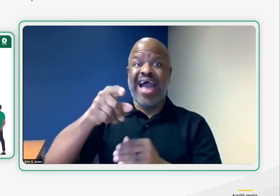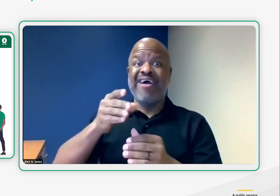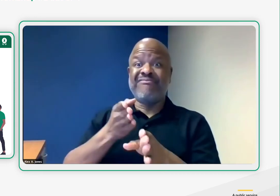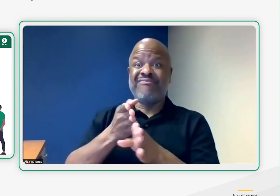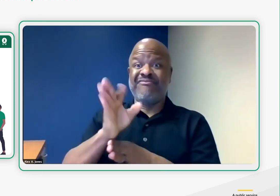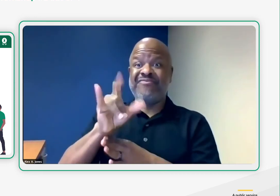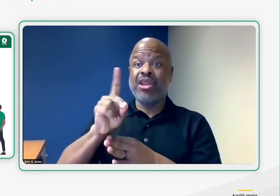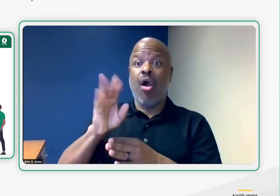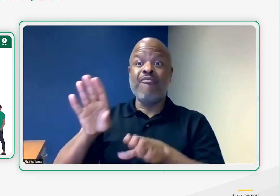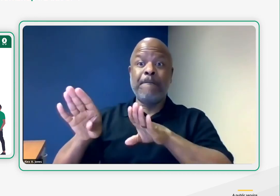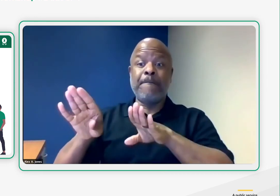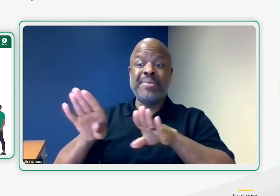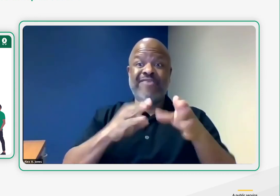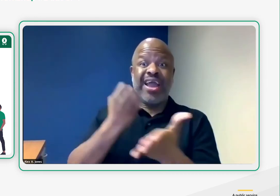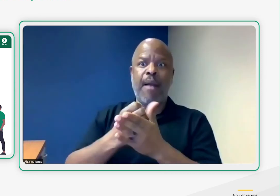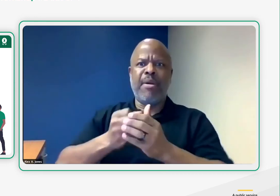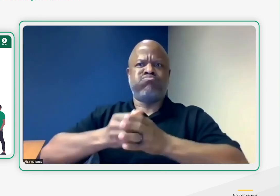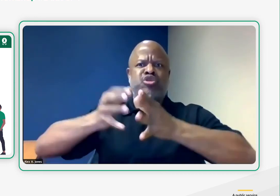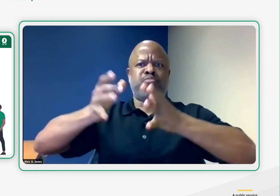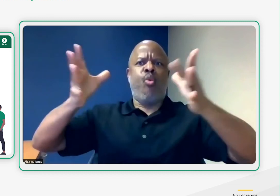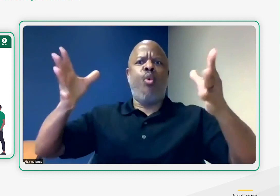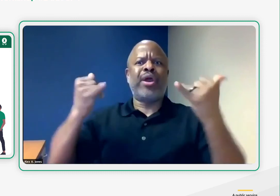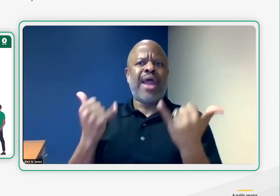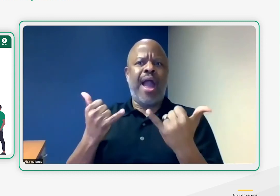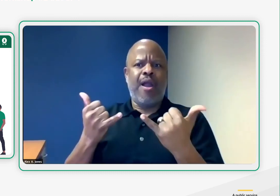Then, coming back to the early 2000s, we kind of experienced a boom in people researching